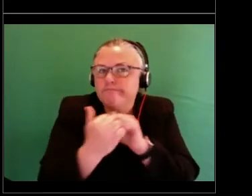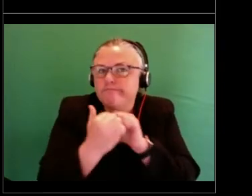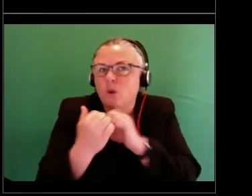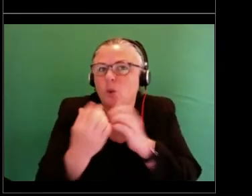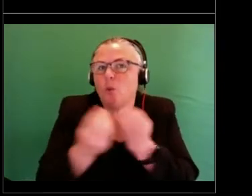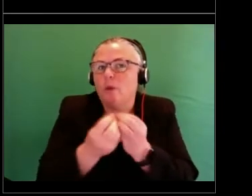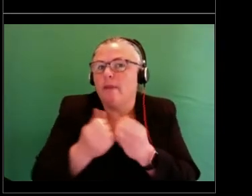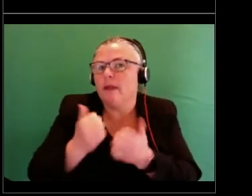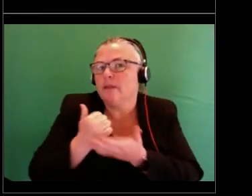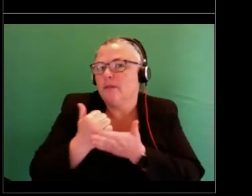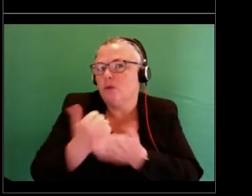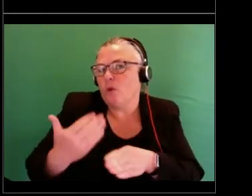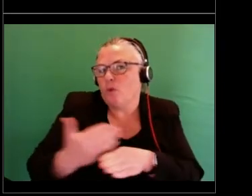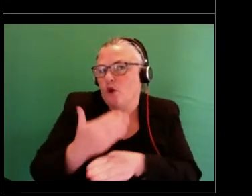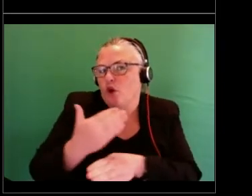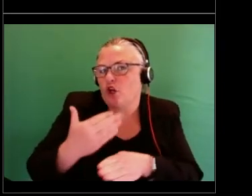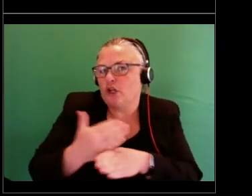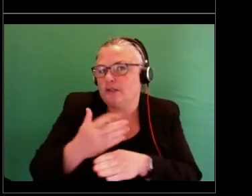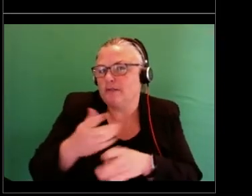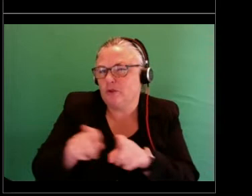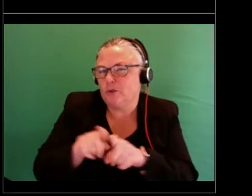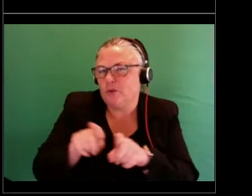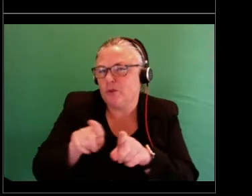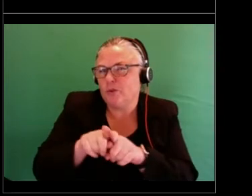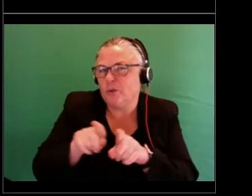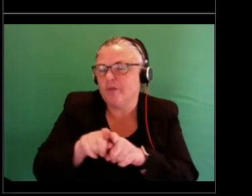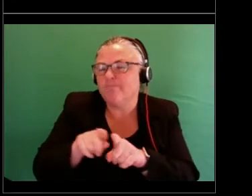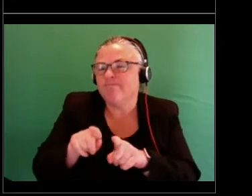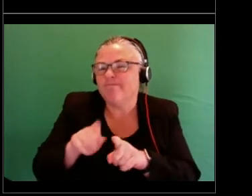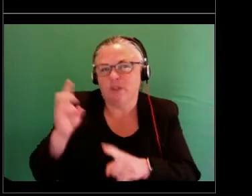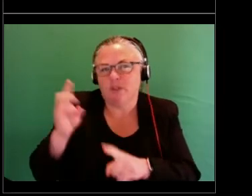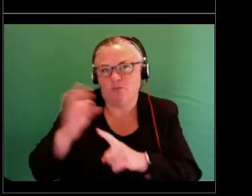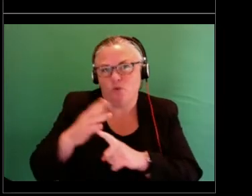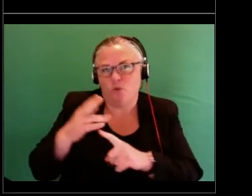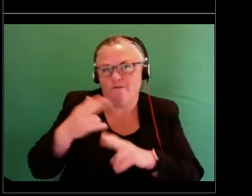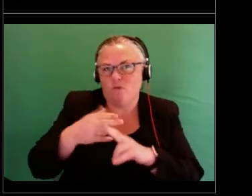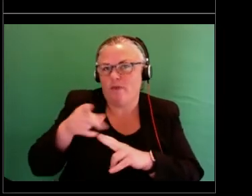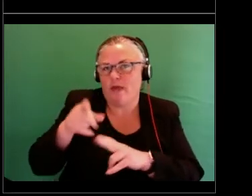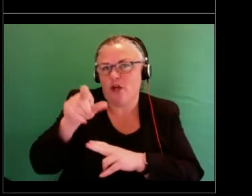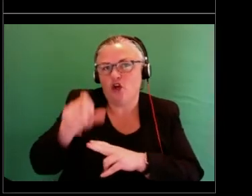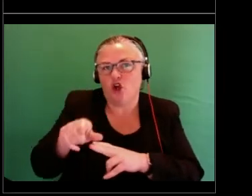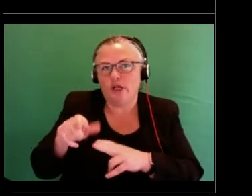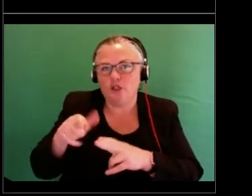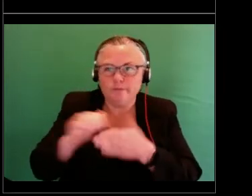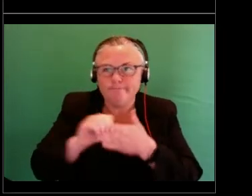this is the big thing, you have to check these days because it's not always on site.